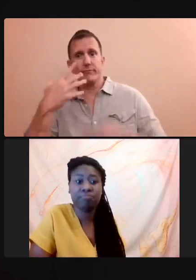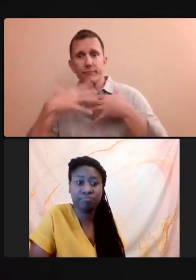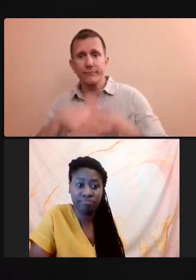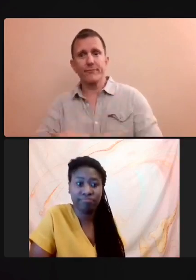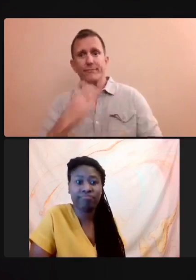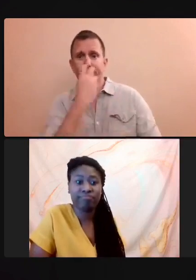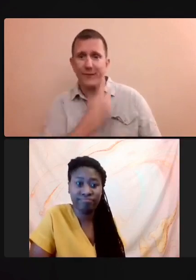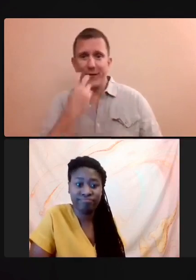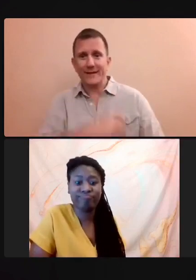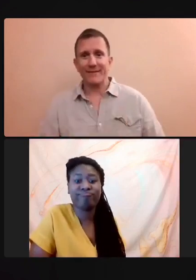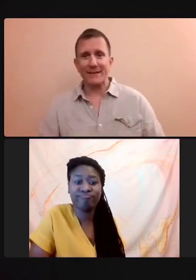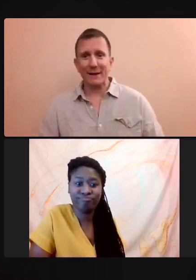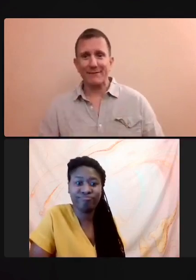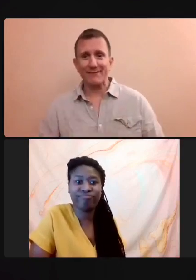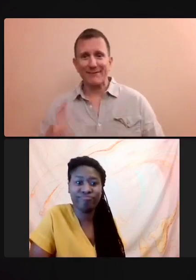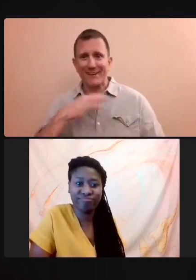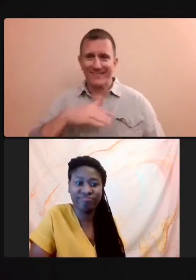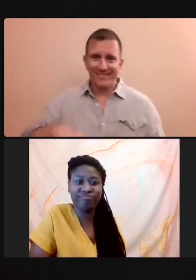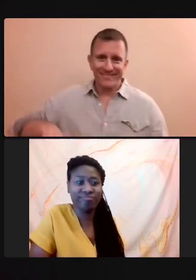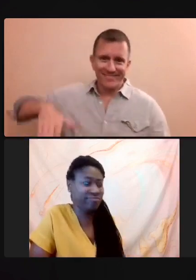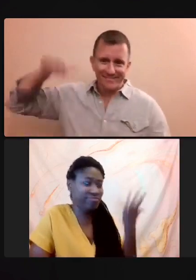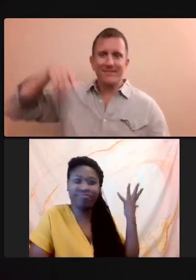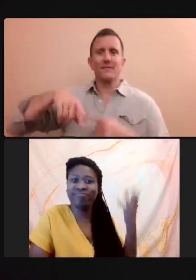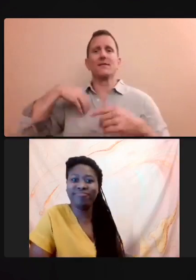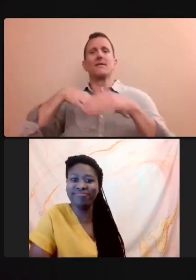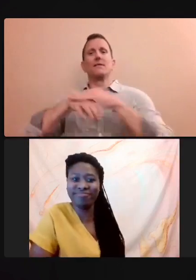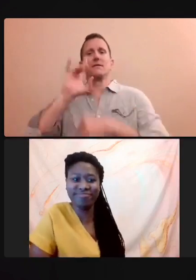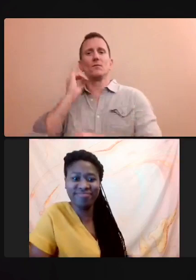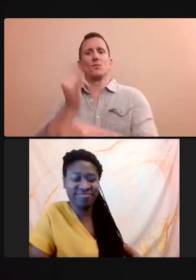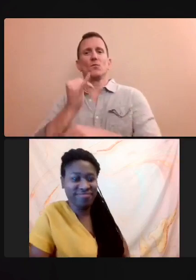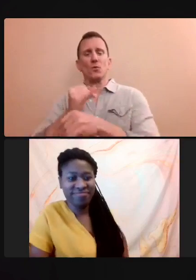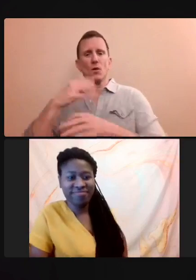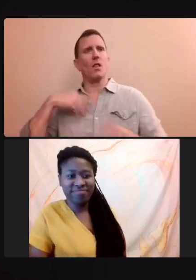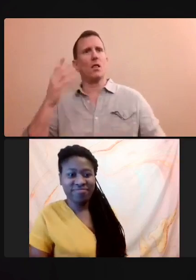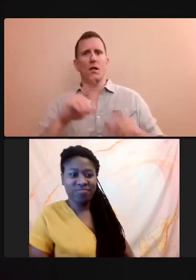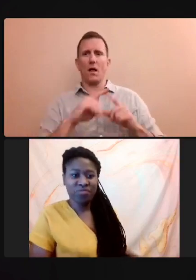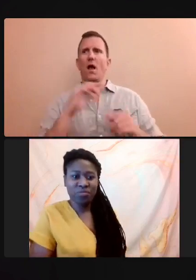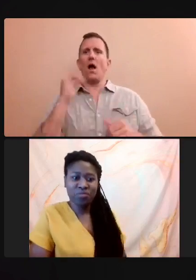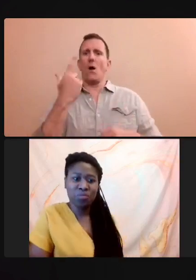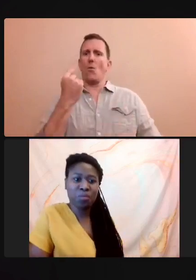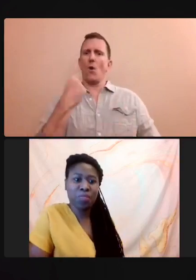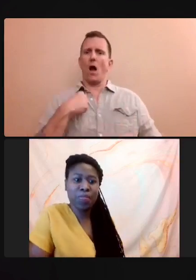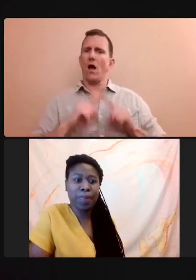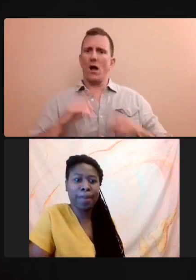roll out the red carpet and allow them to teach. Well, we're still holding deaf people to such a higher standard.